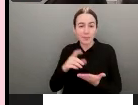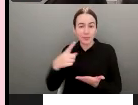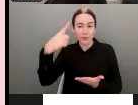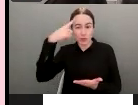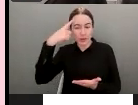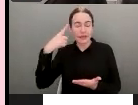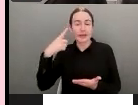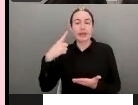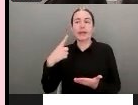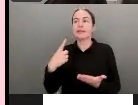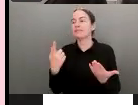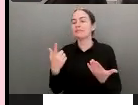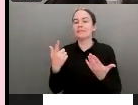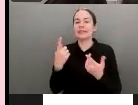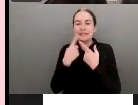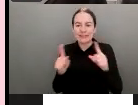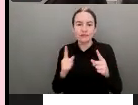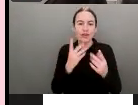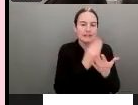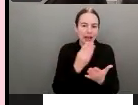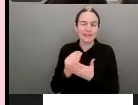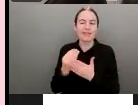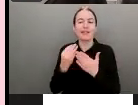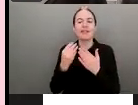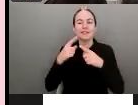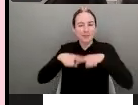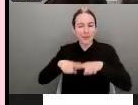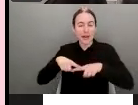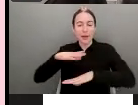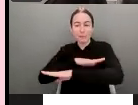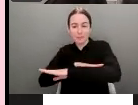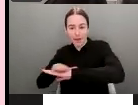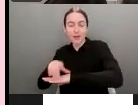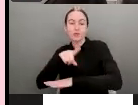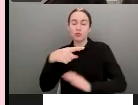Right now you are showing it for Android app.